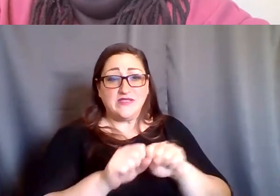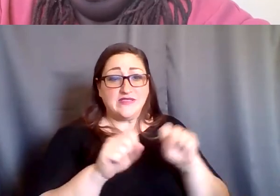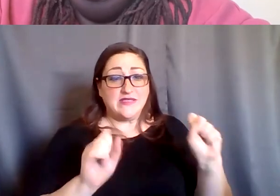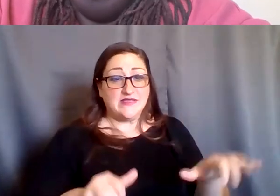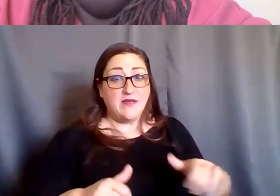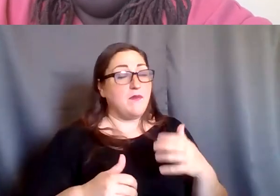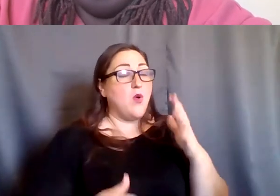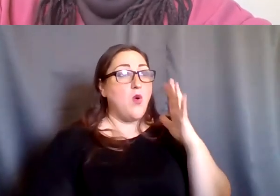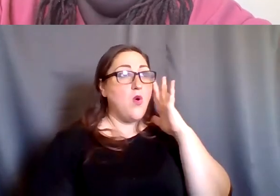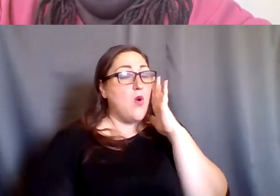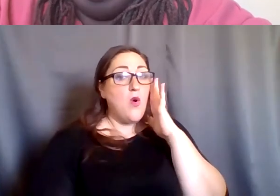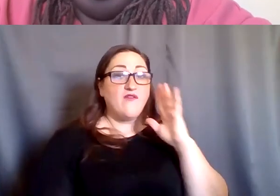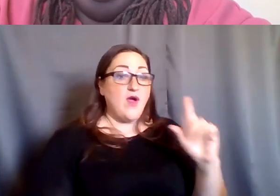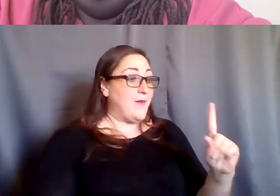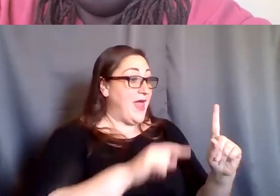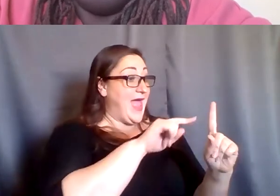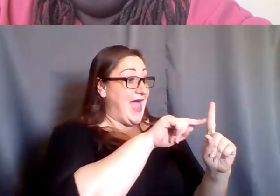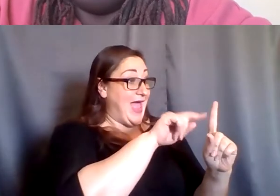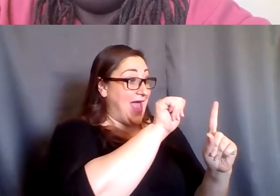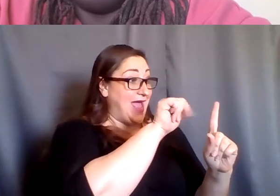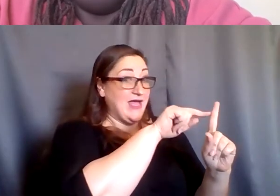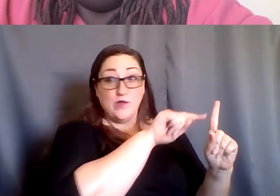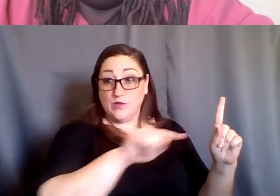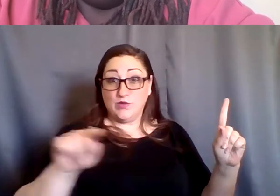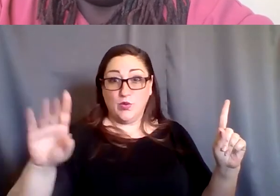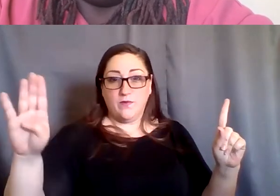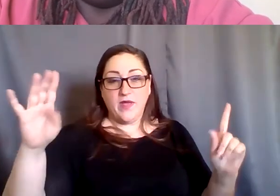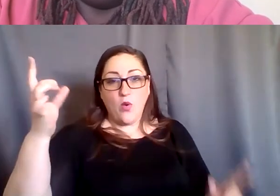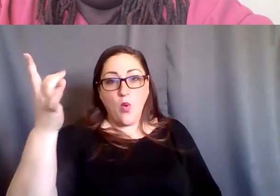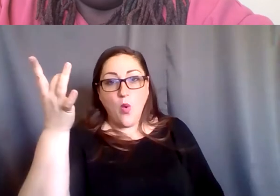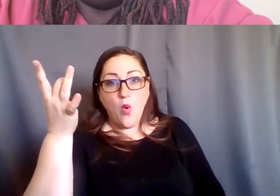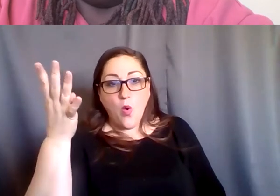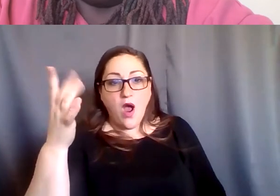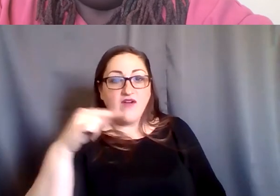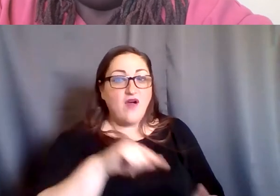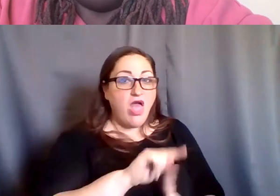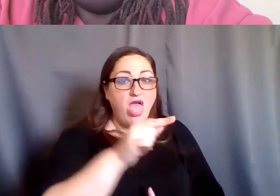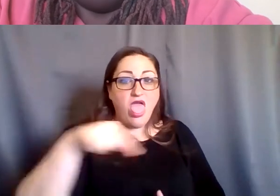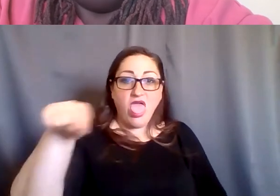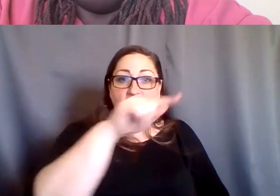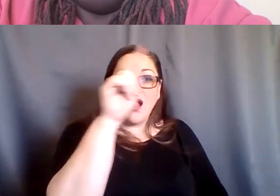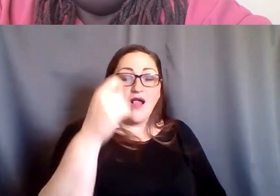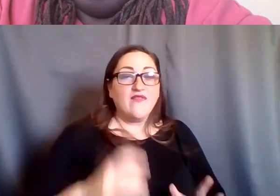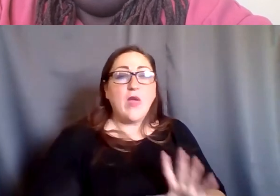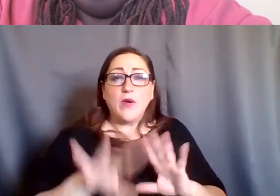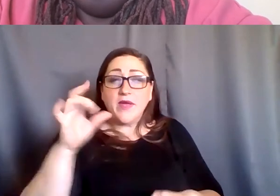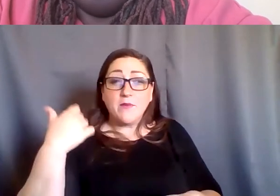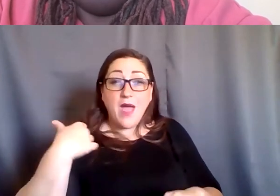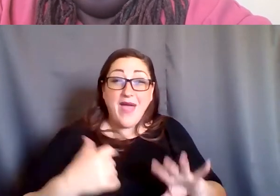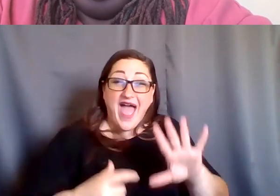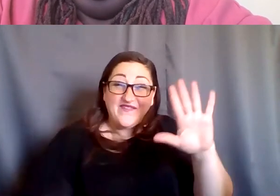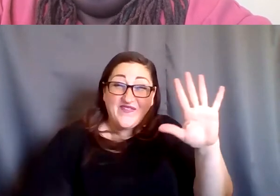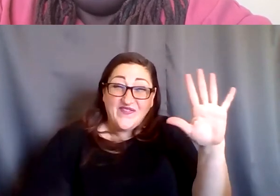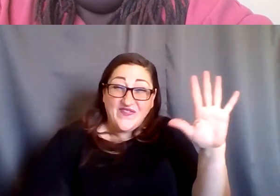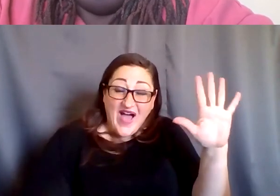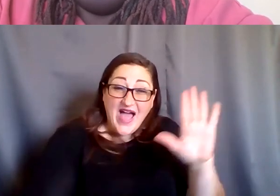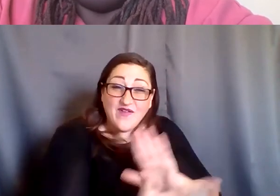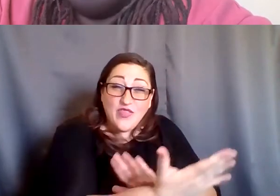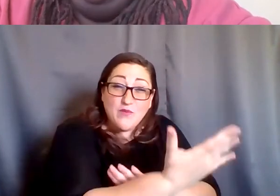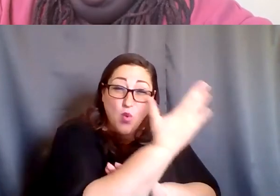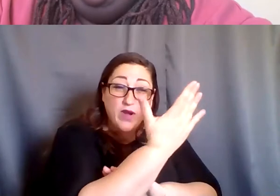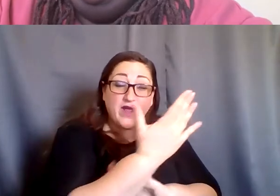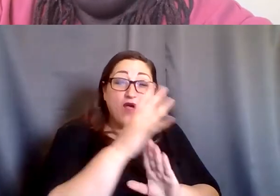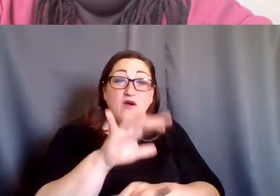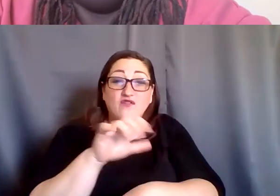It's like, nationwide they're not great. I mean, they would pick me up at five am for a nine o’clock appointment and I would still get there late.